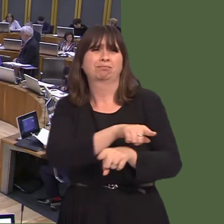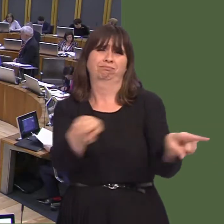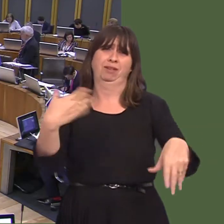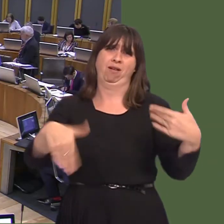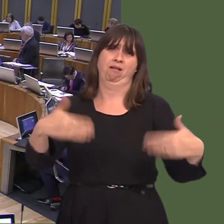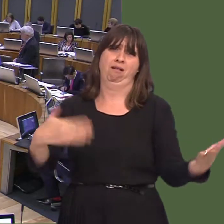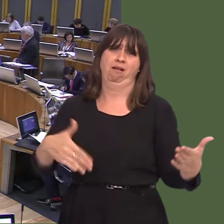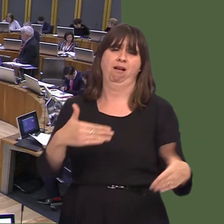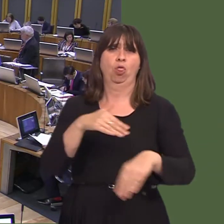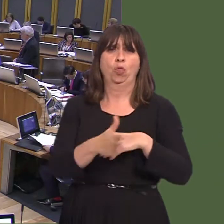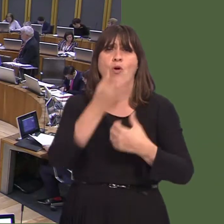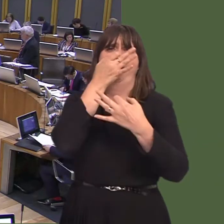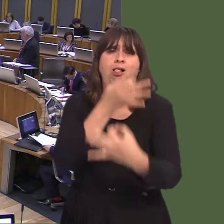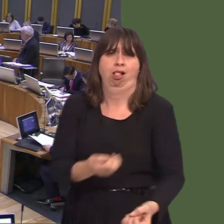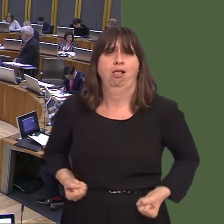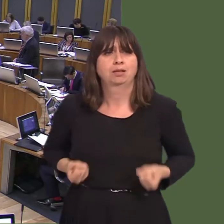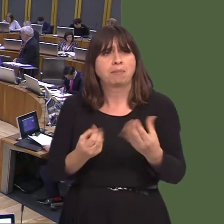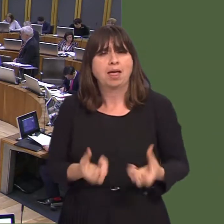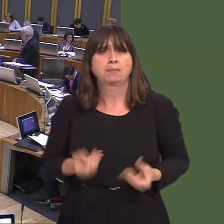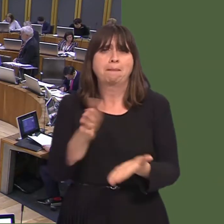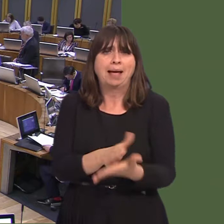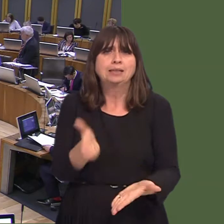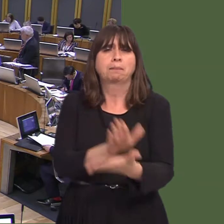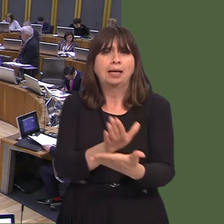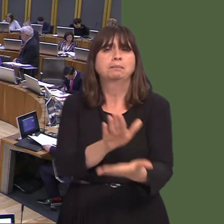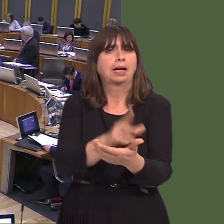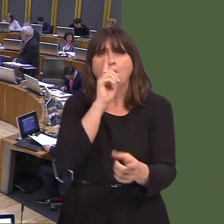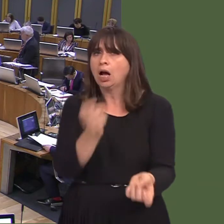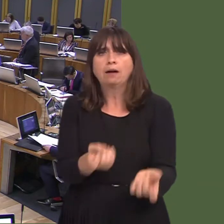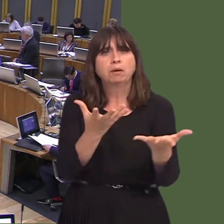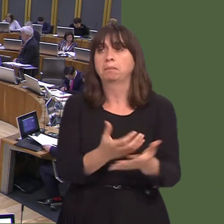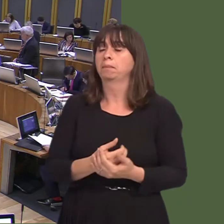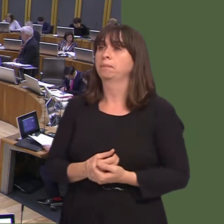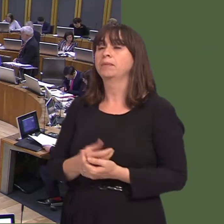Carwyn Jones AM: What would need to be addressed is online and tv advertising, because that's